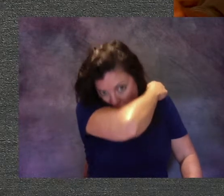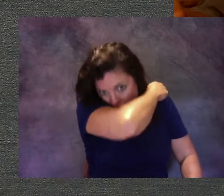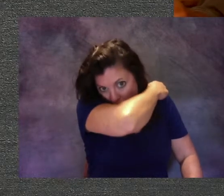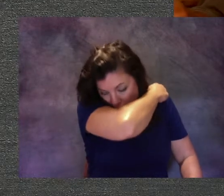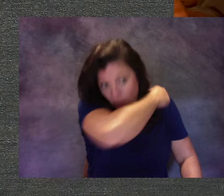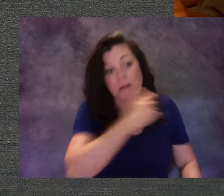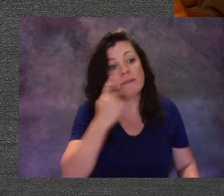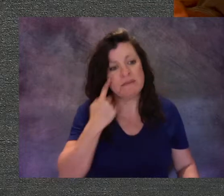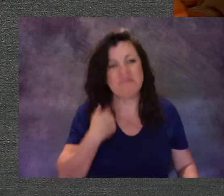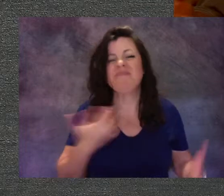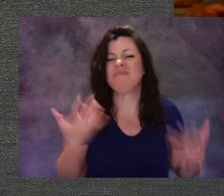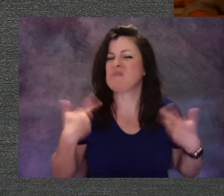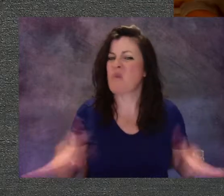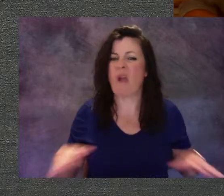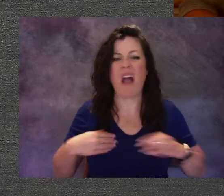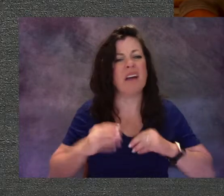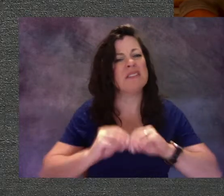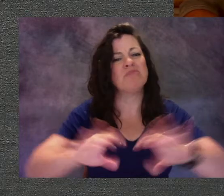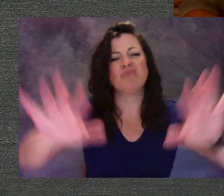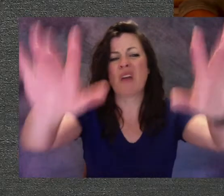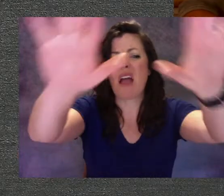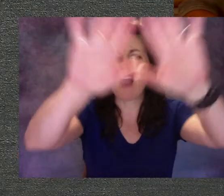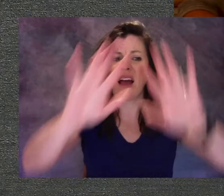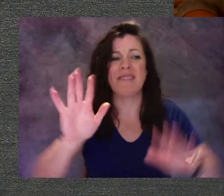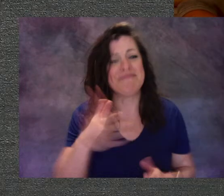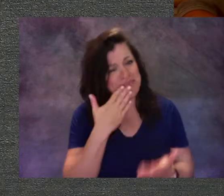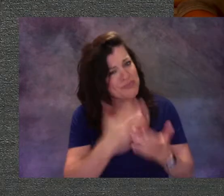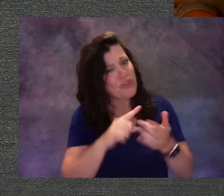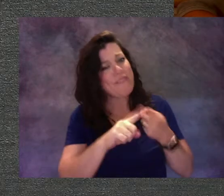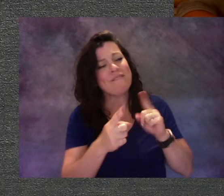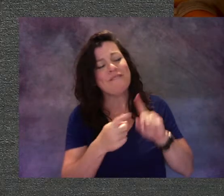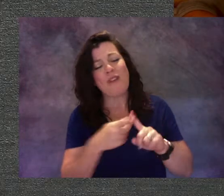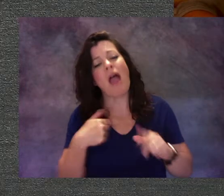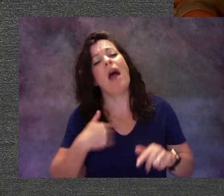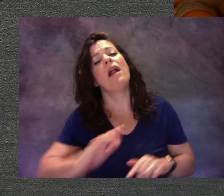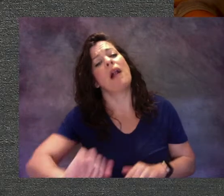I know you want to be a good friend. So you definitely will want to cover.